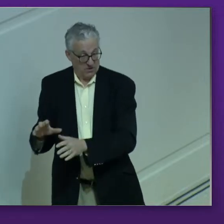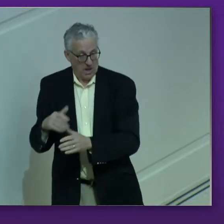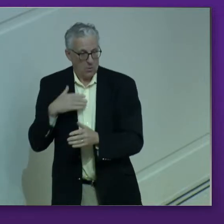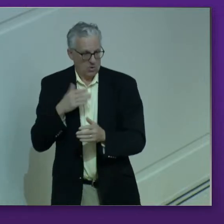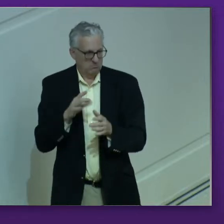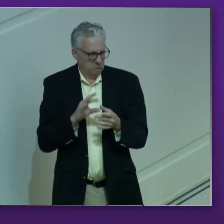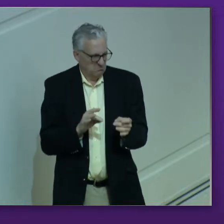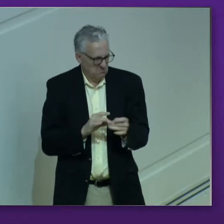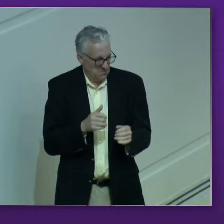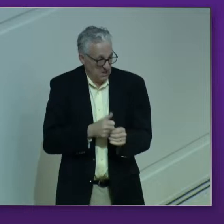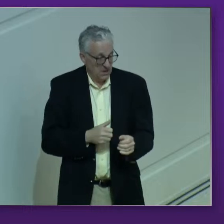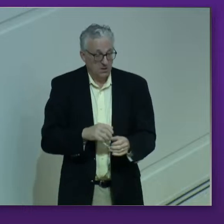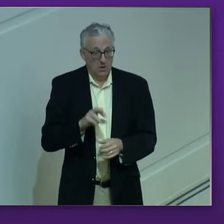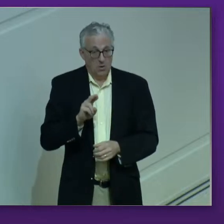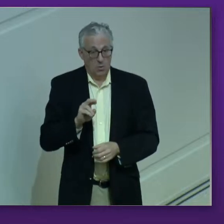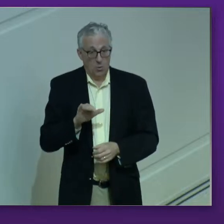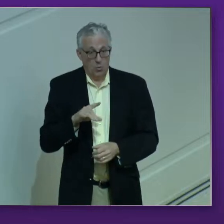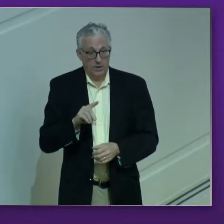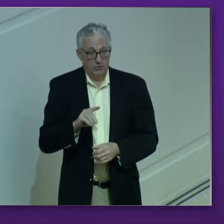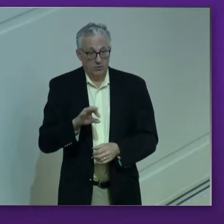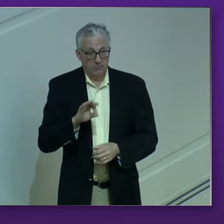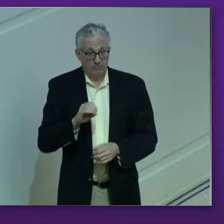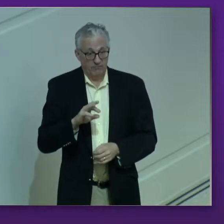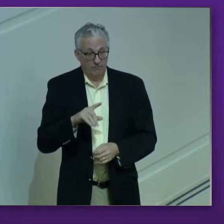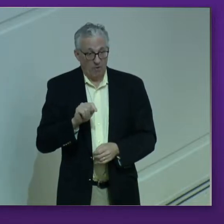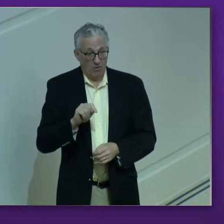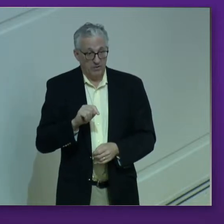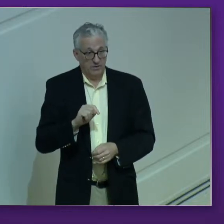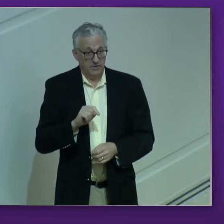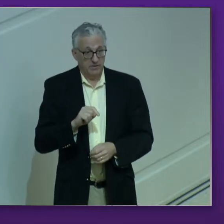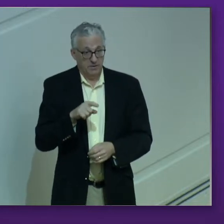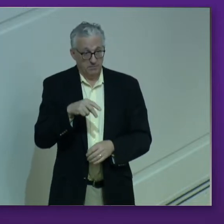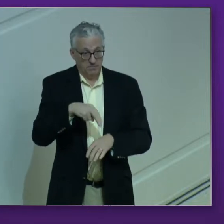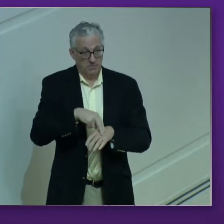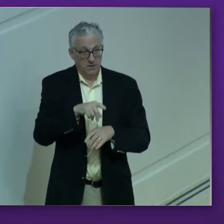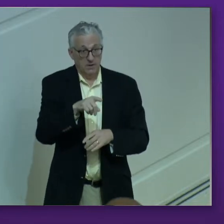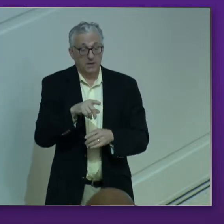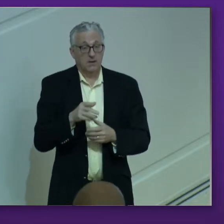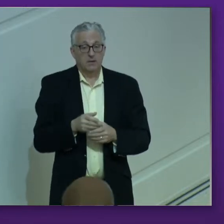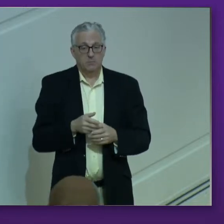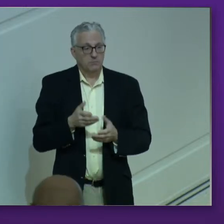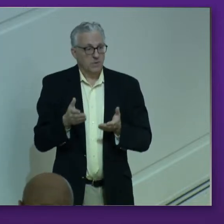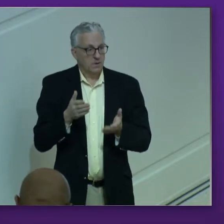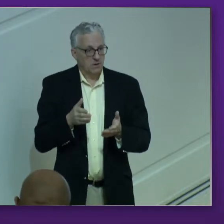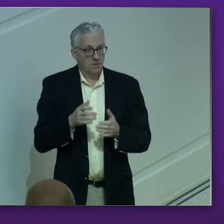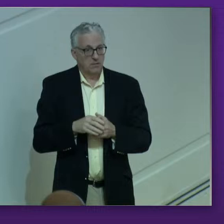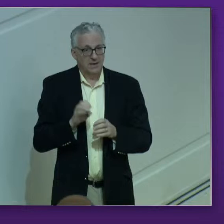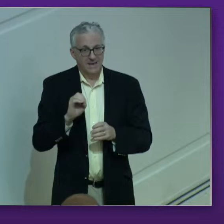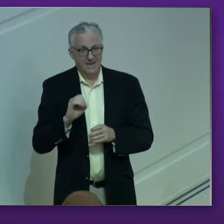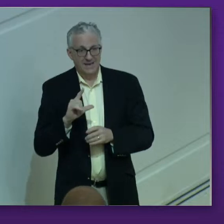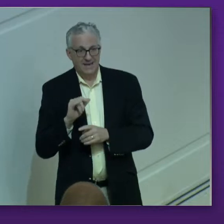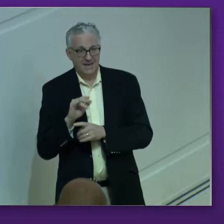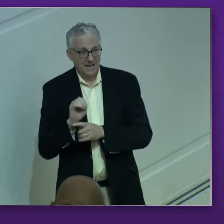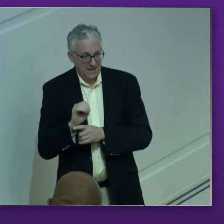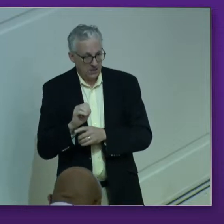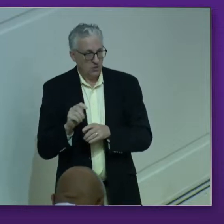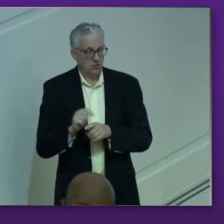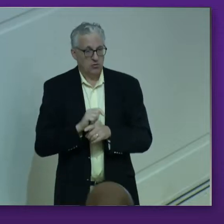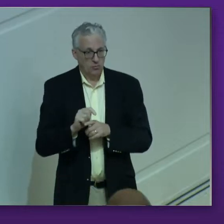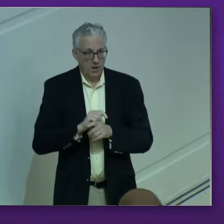STAFF AND ADMINISTRATORS RECEIVED A PERSONALIZED BATON WHICH SYMBOLIZES THE RACE FOR EQUITY IS ONGOING AND NOT